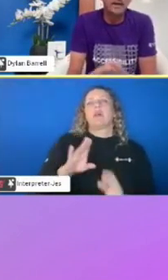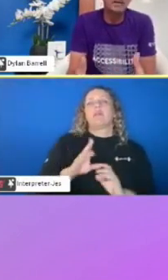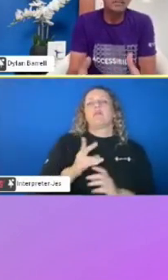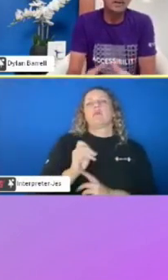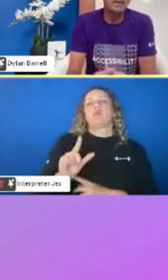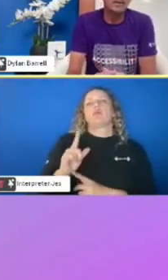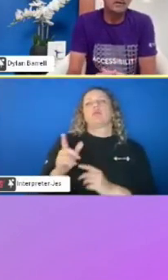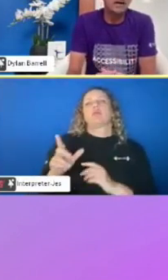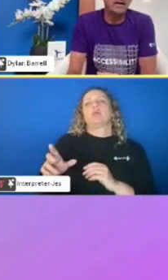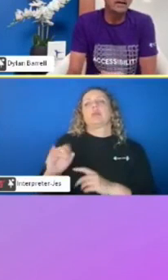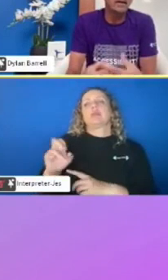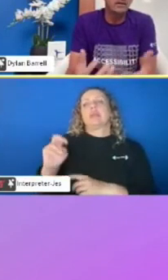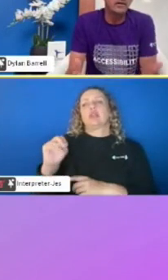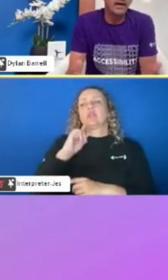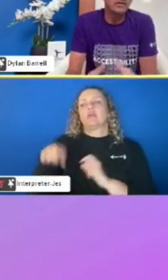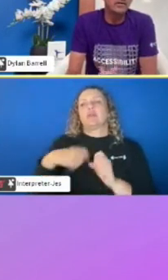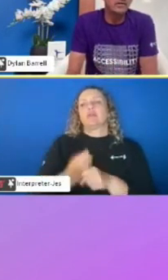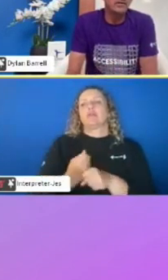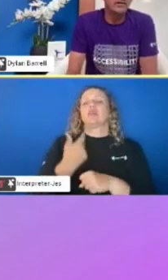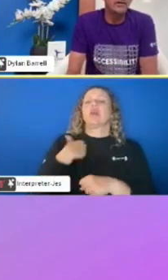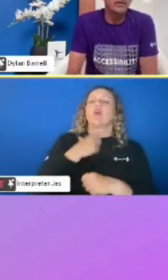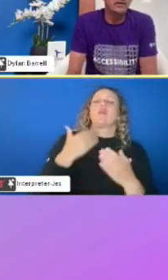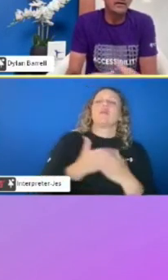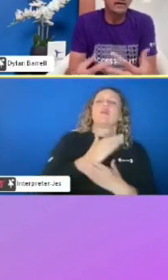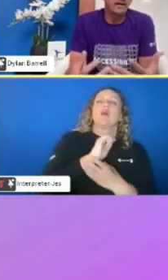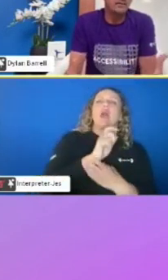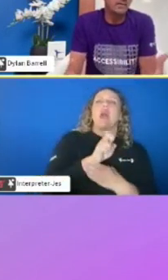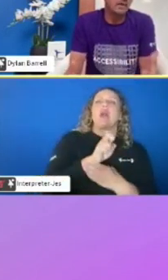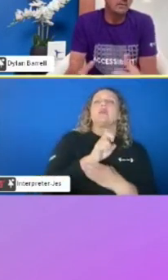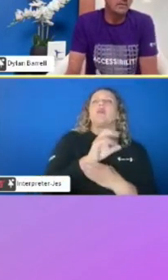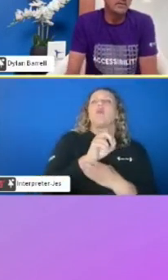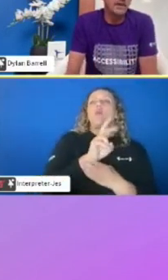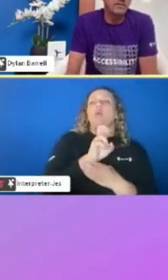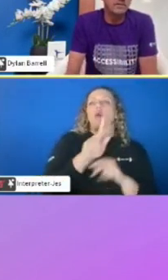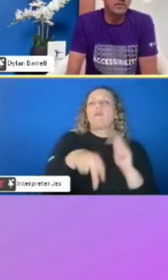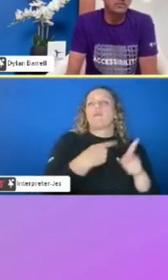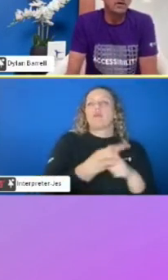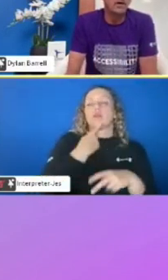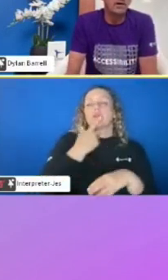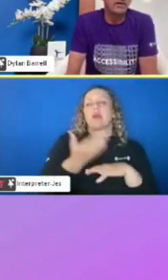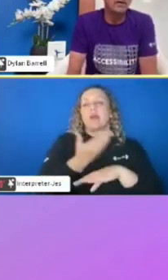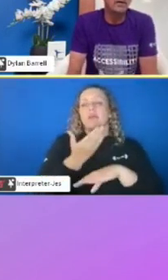And this means that you're getting new axe-core versions and improvements to axe-core more often,